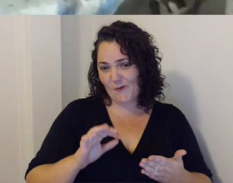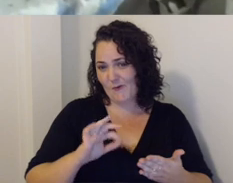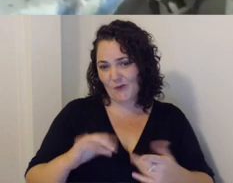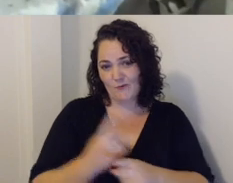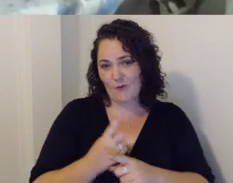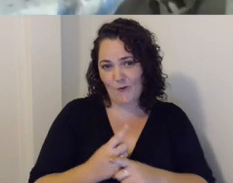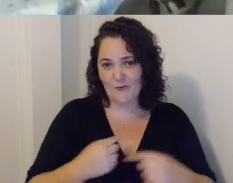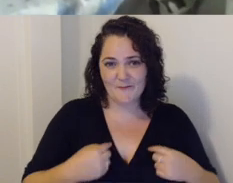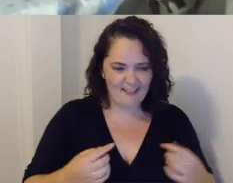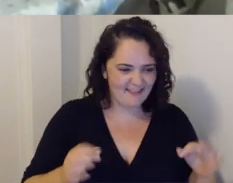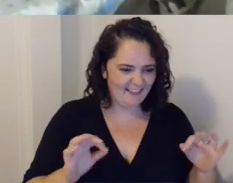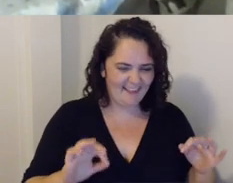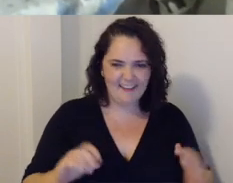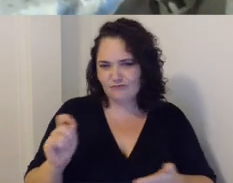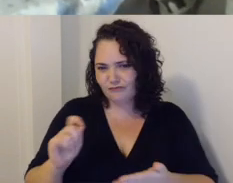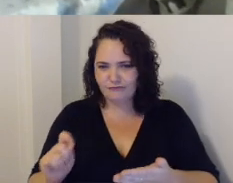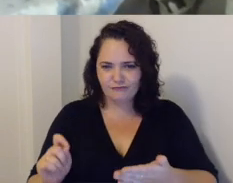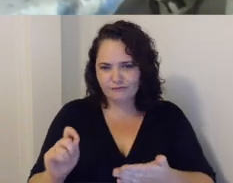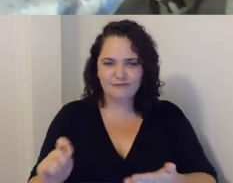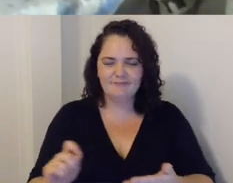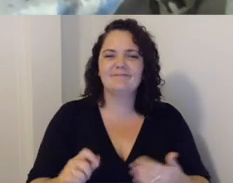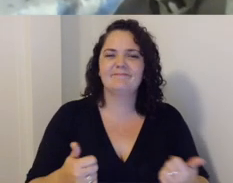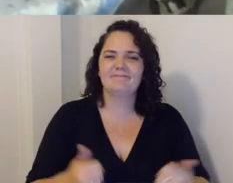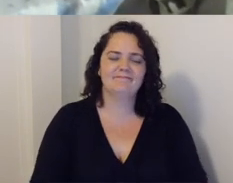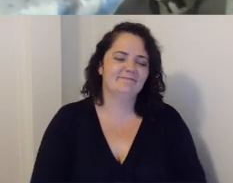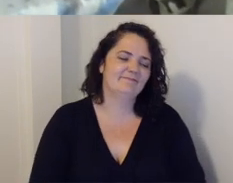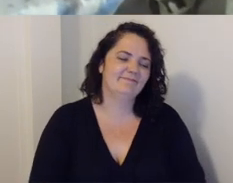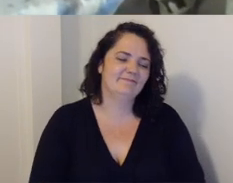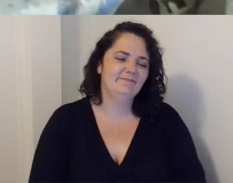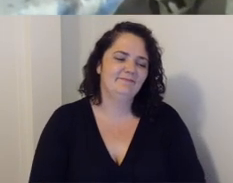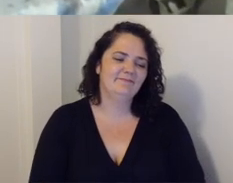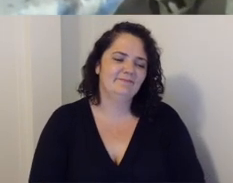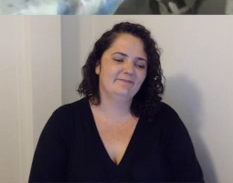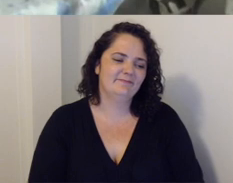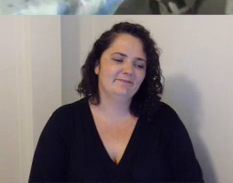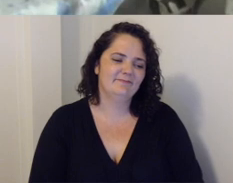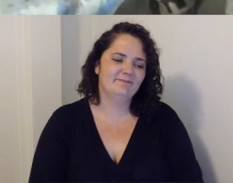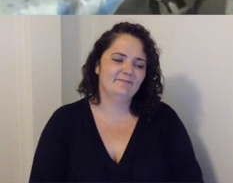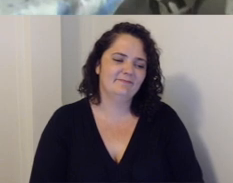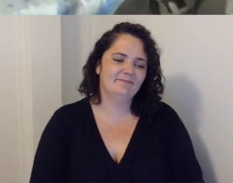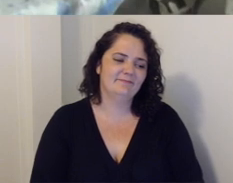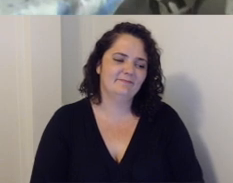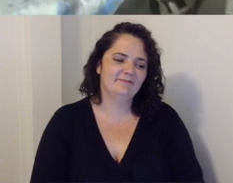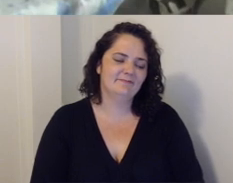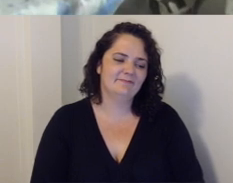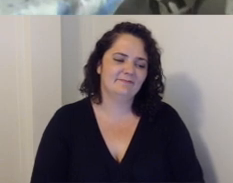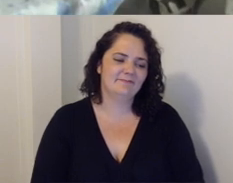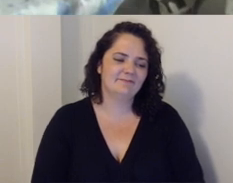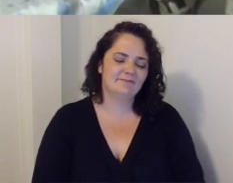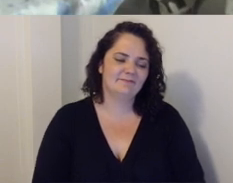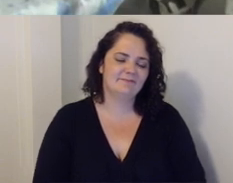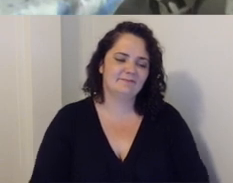good that was a test, y'all you passed